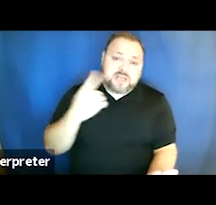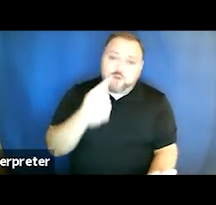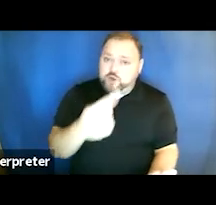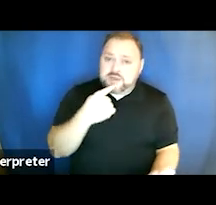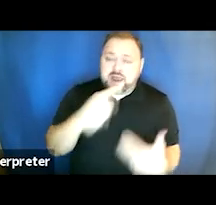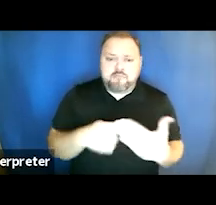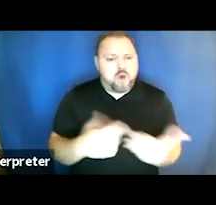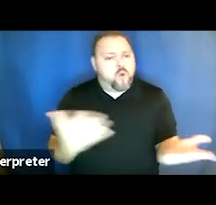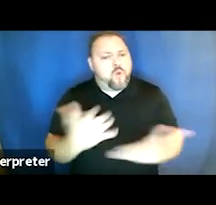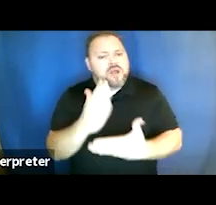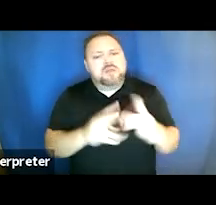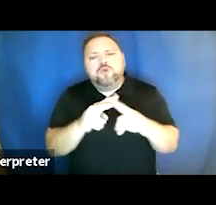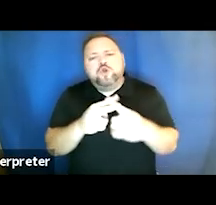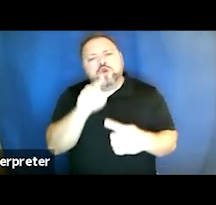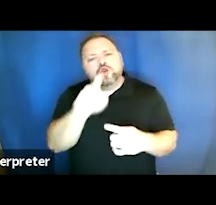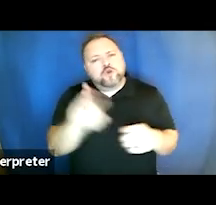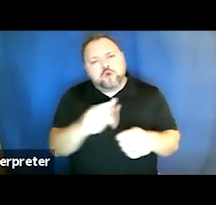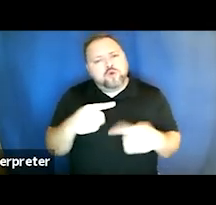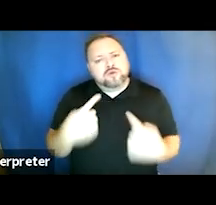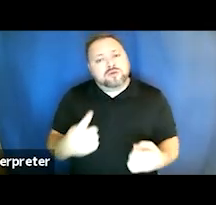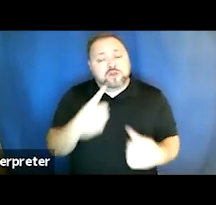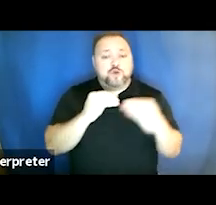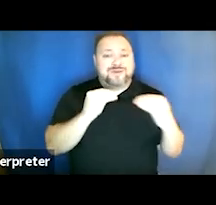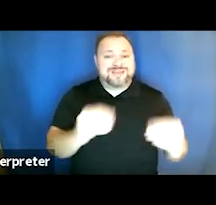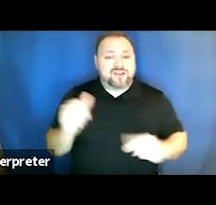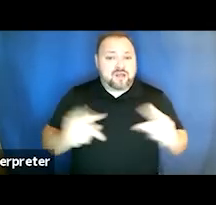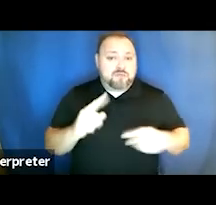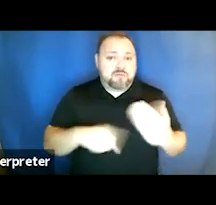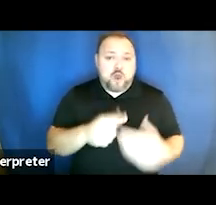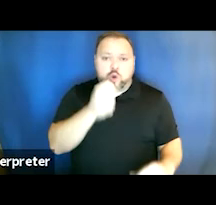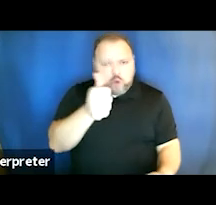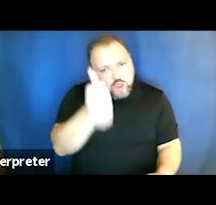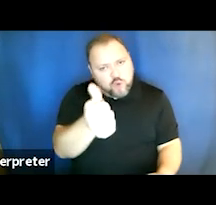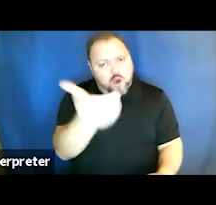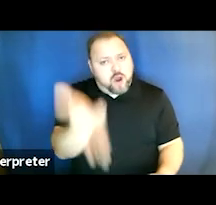what are some of the tools you'd use to teach others about who you are?